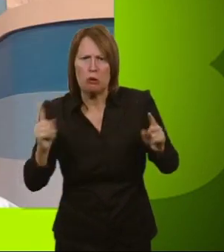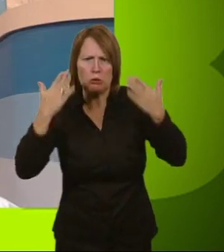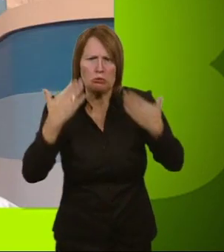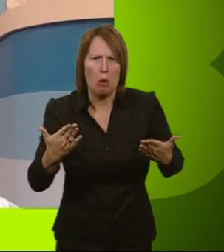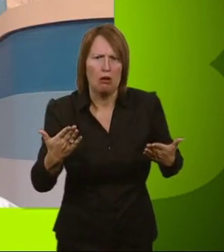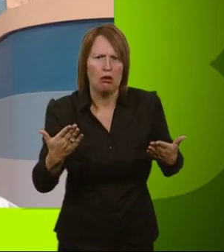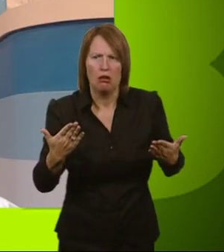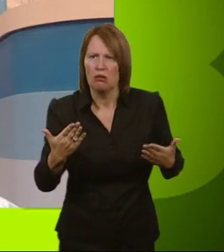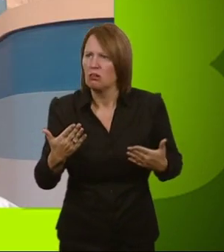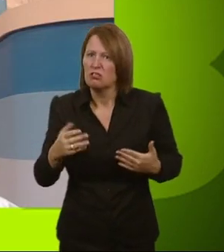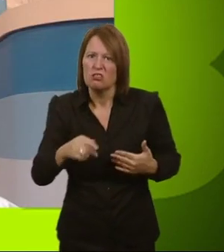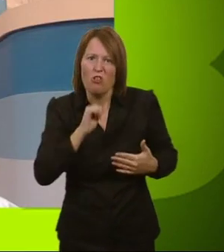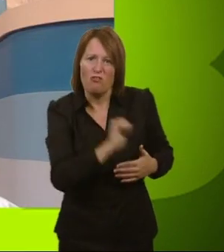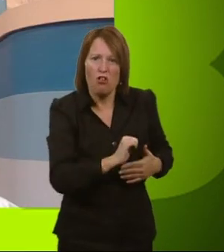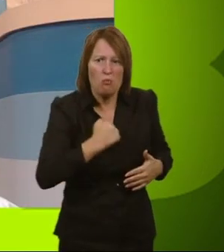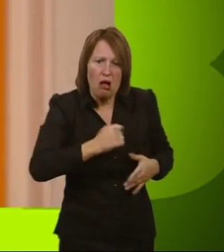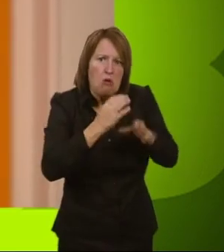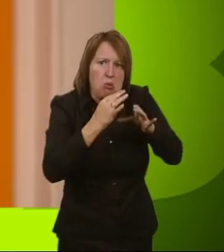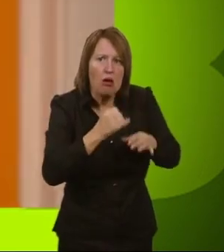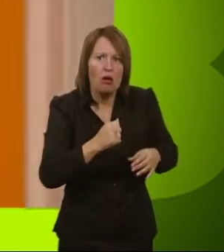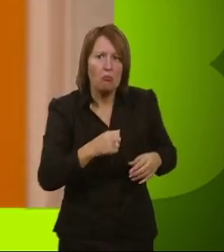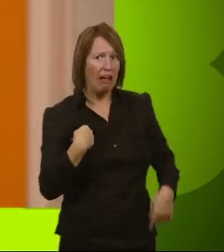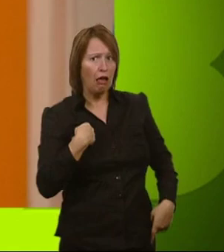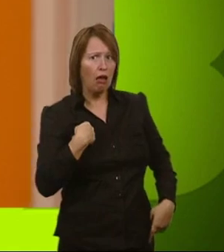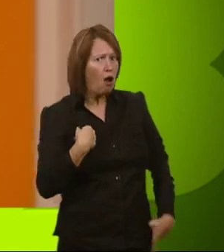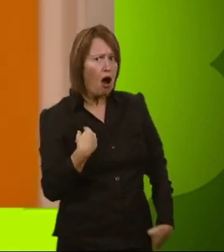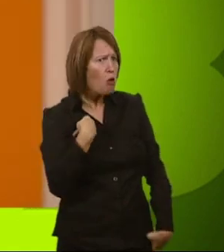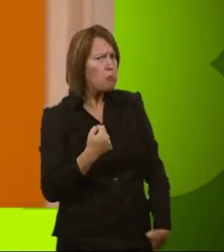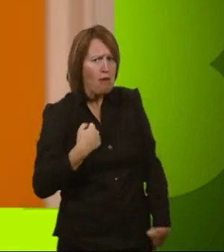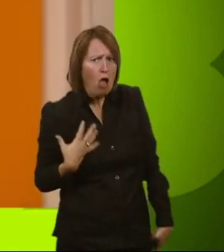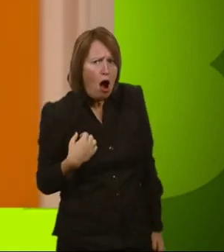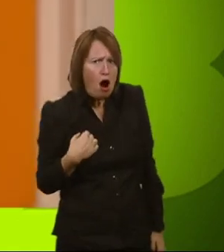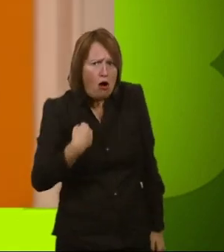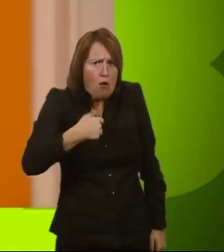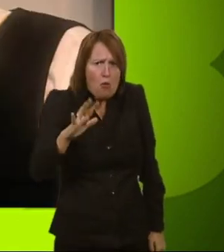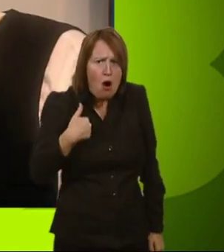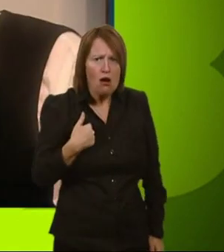but it's all your fault not mine what no no no no not me I was just here to